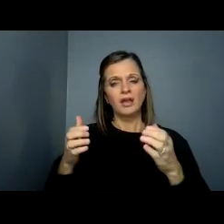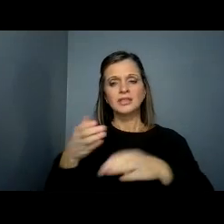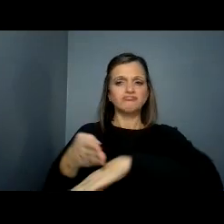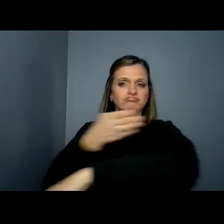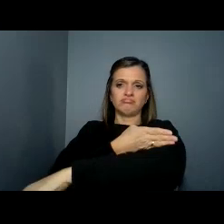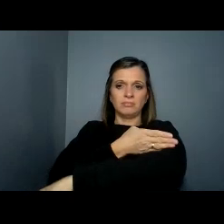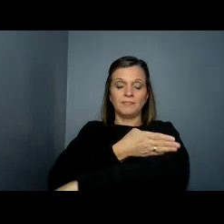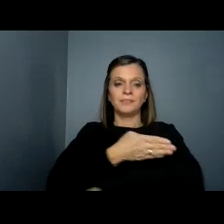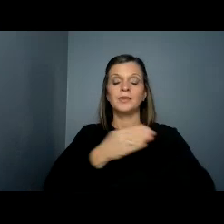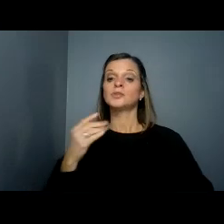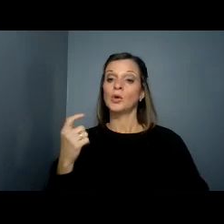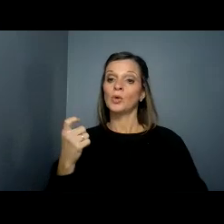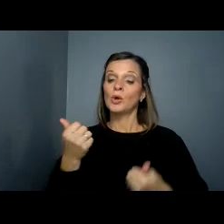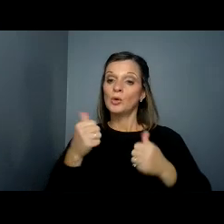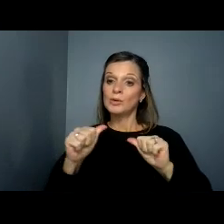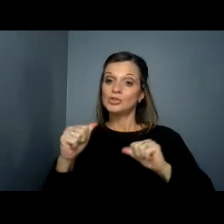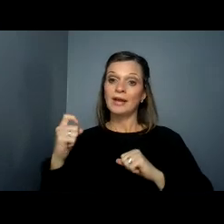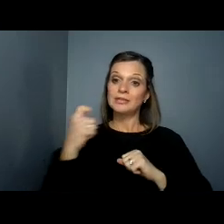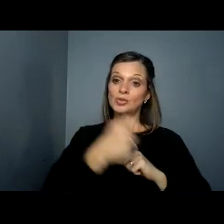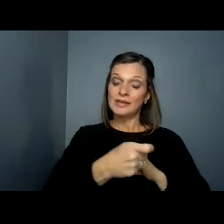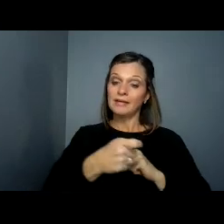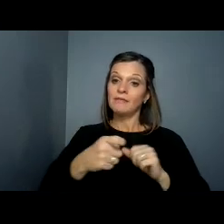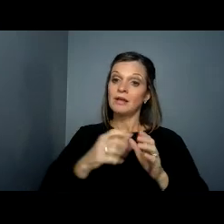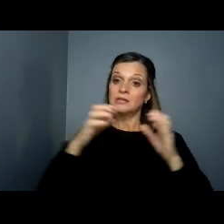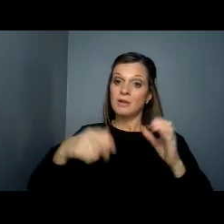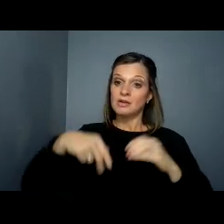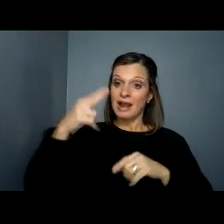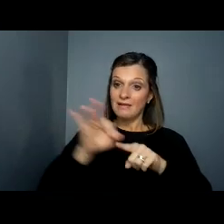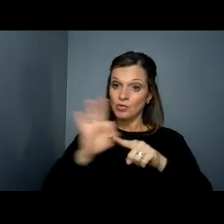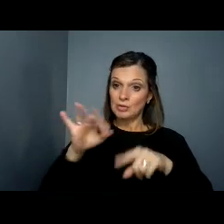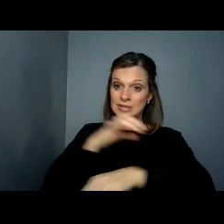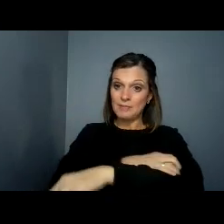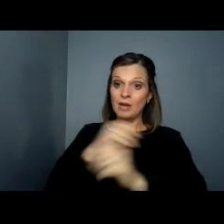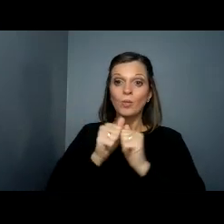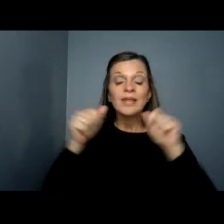much high frequency power as we can, but we don't want to give any low frequency